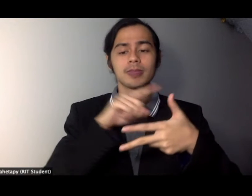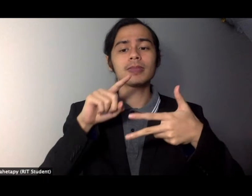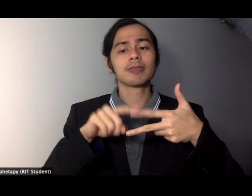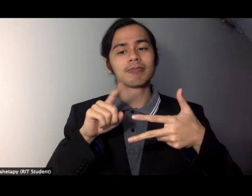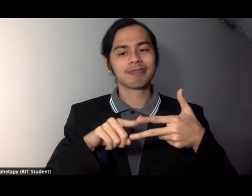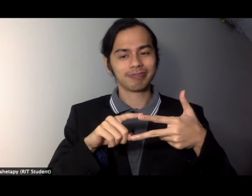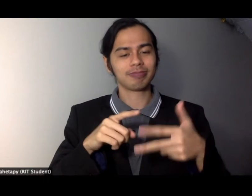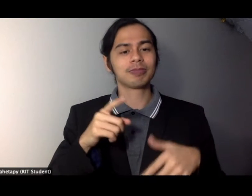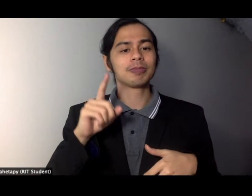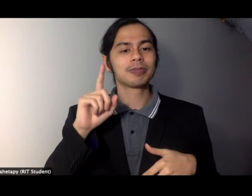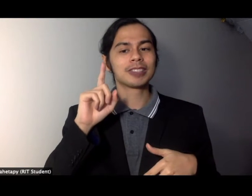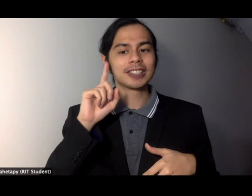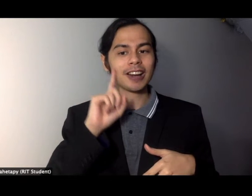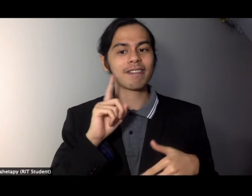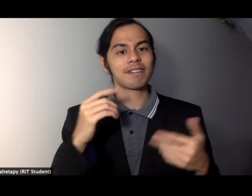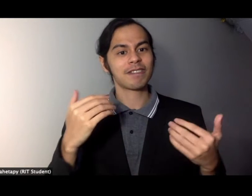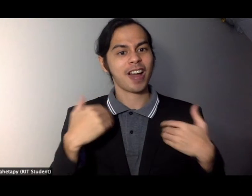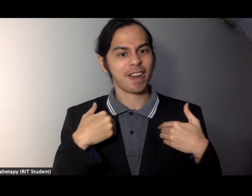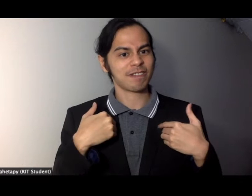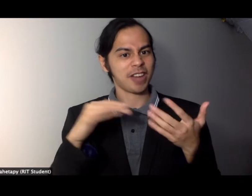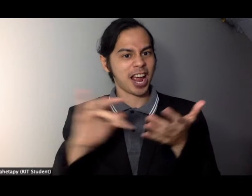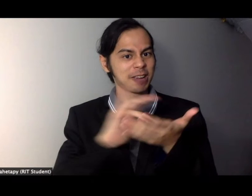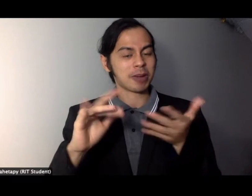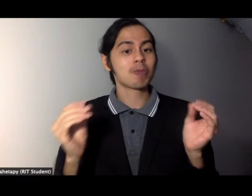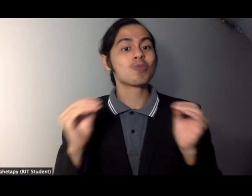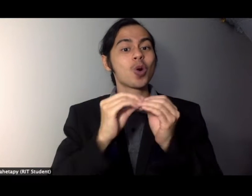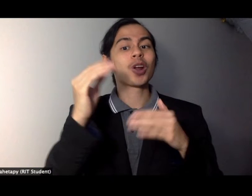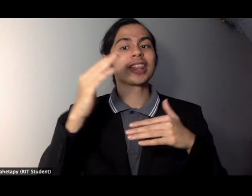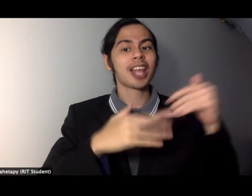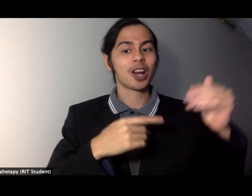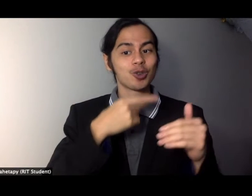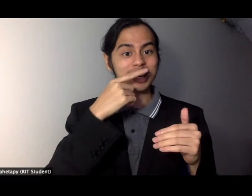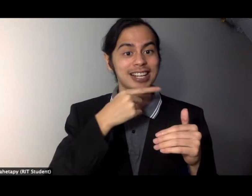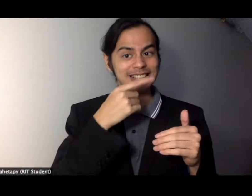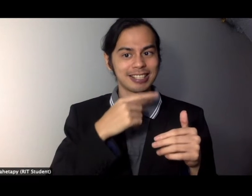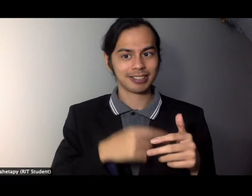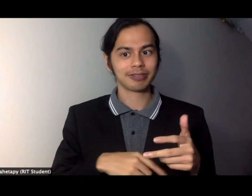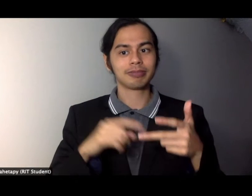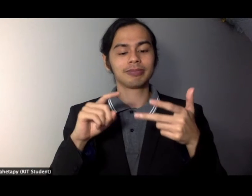The deaf people have a mobile device (ipad) more than hearing people ...